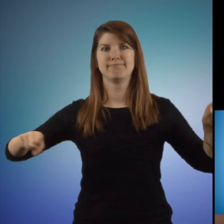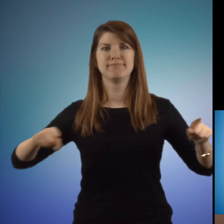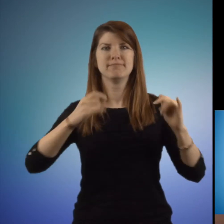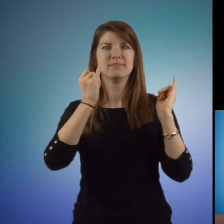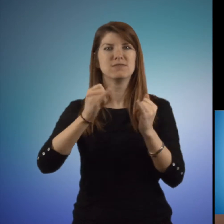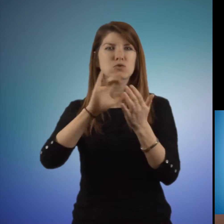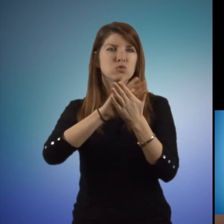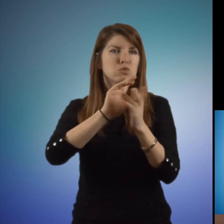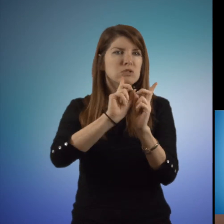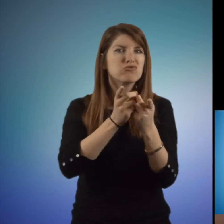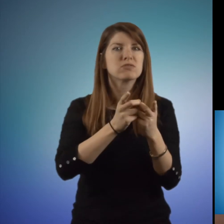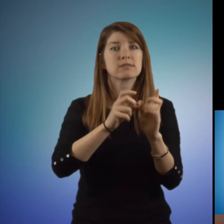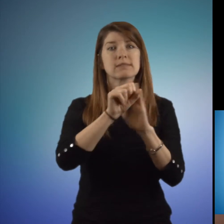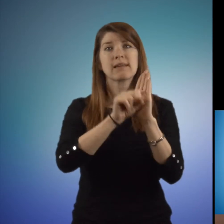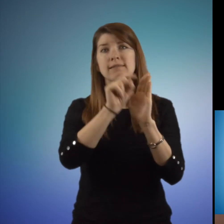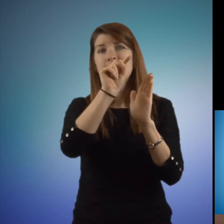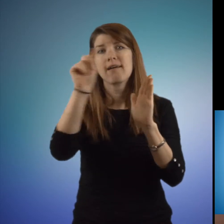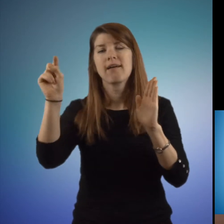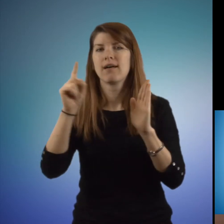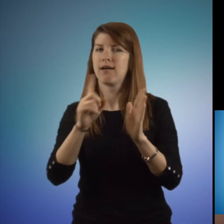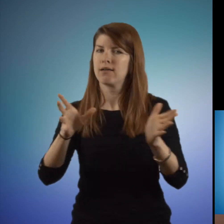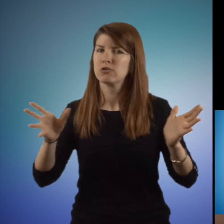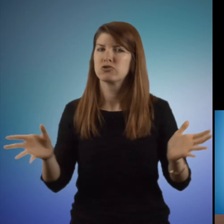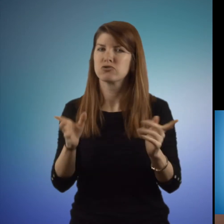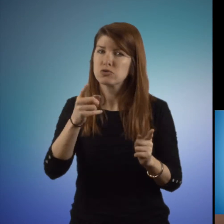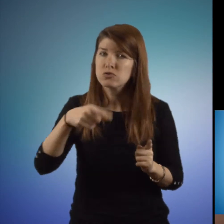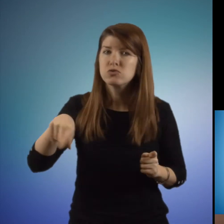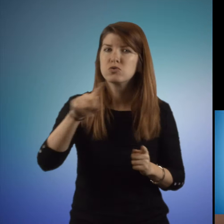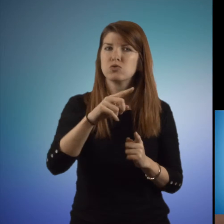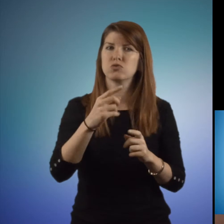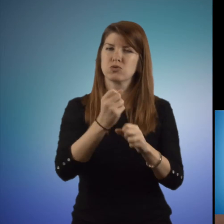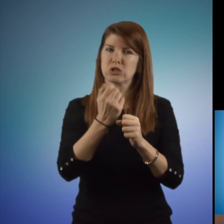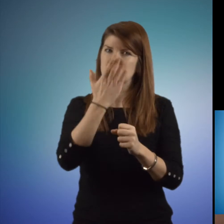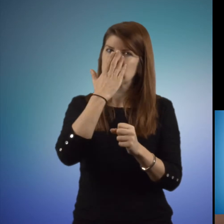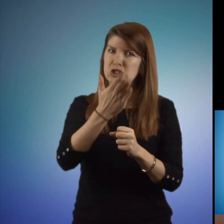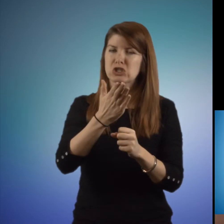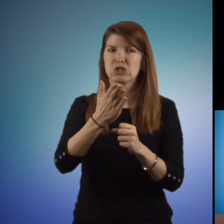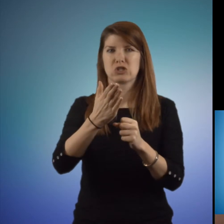And I encourage you to get good, hard definitions of how that's interpreted